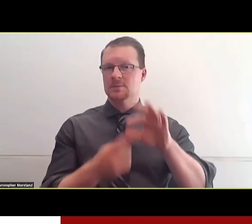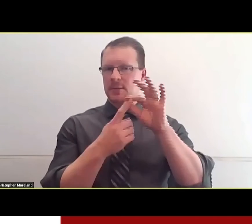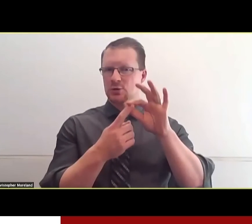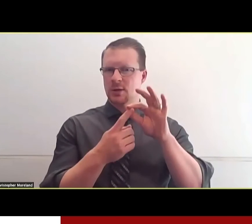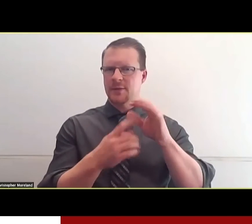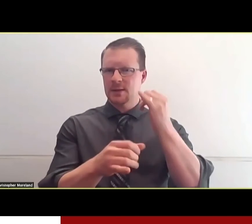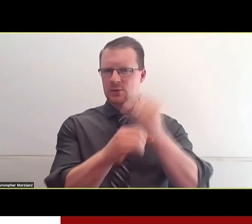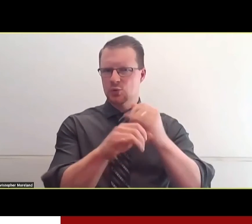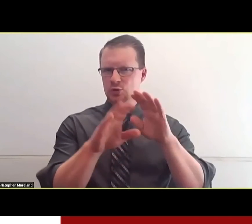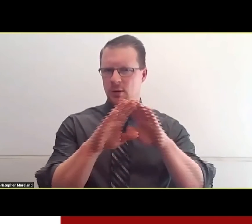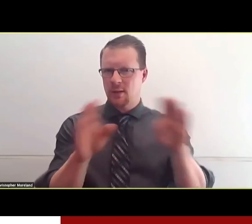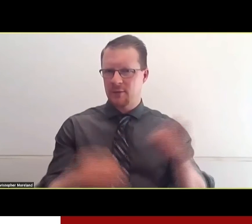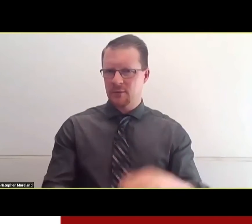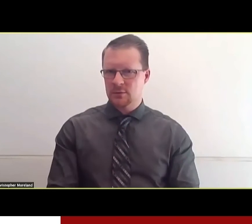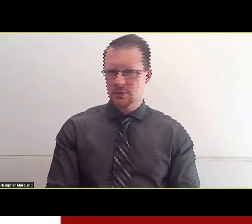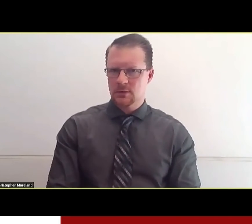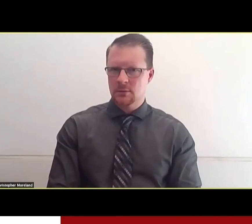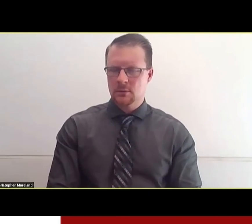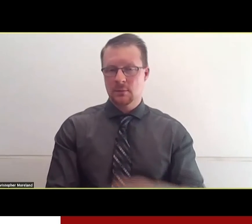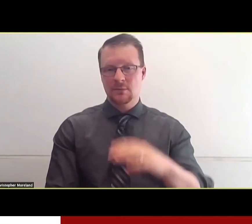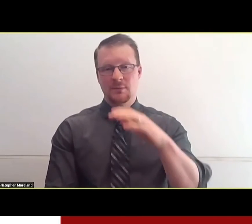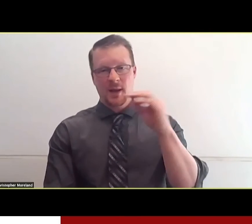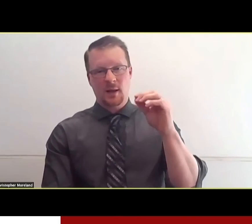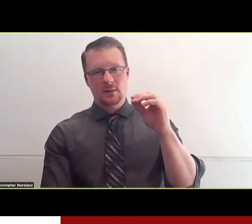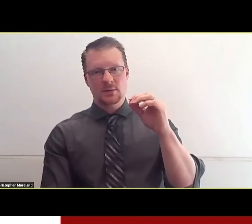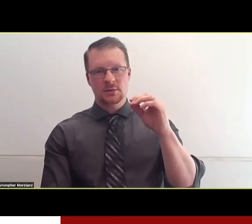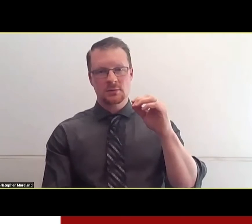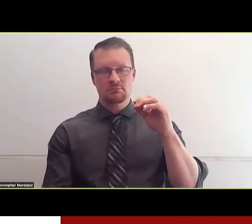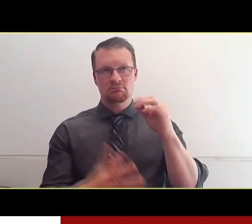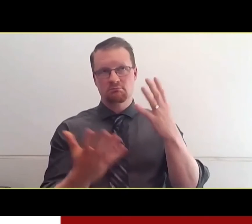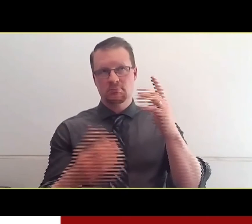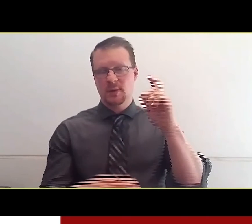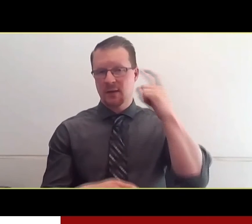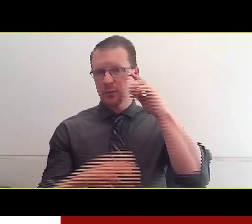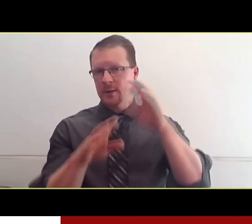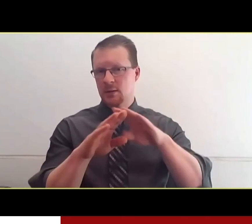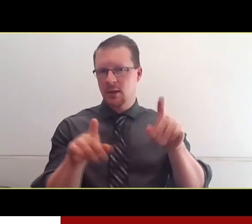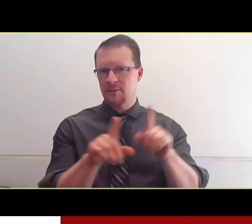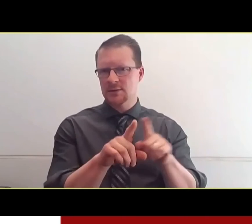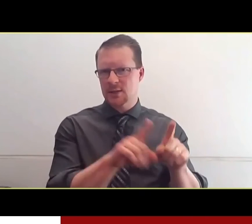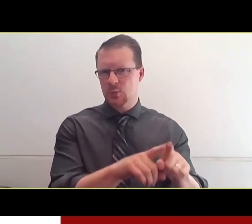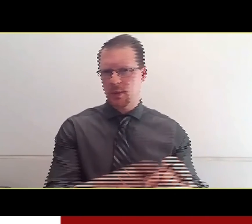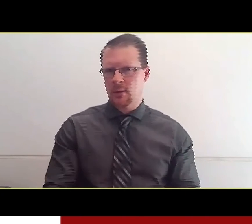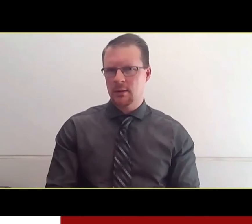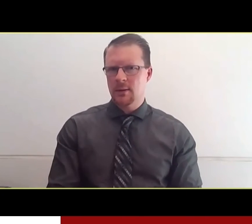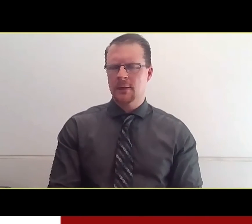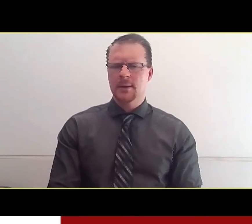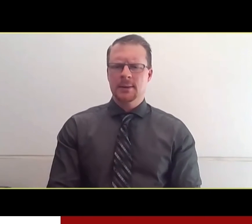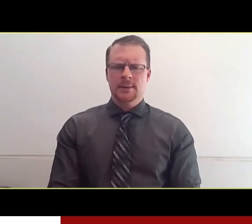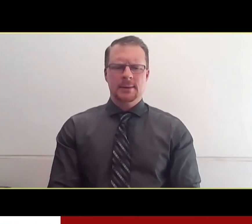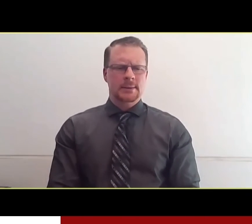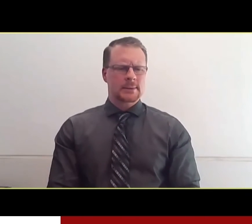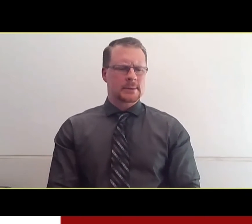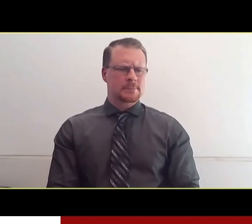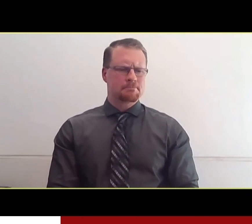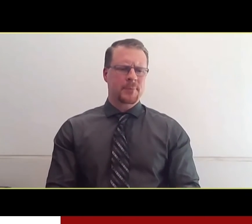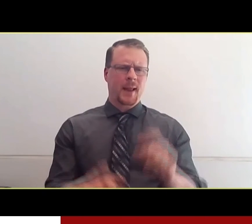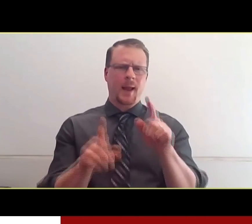and at every level actually, especially at the institutional level. And at the government level as well.